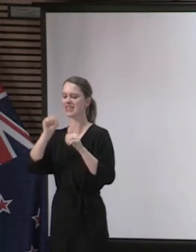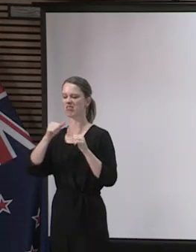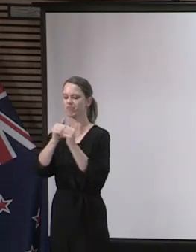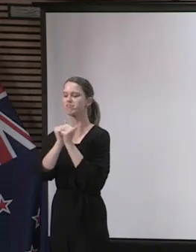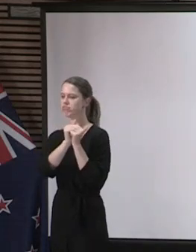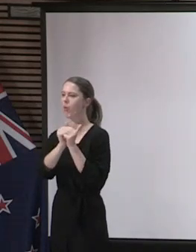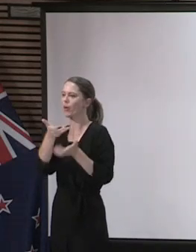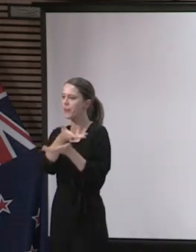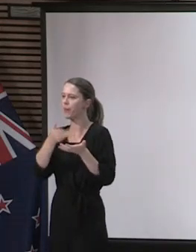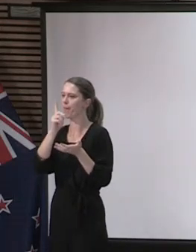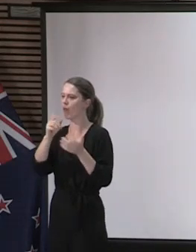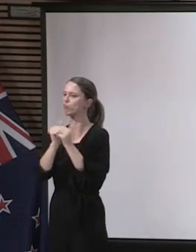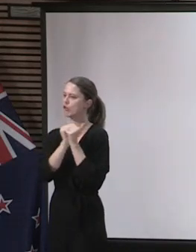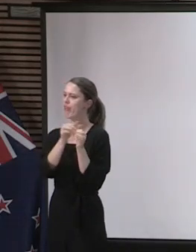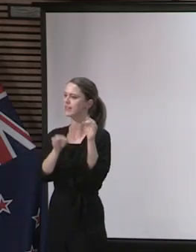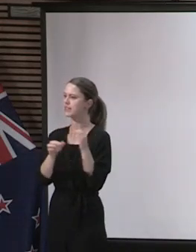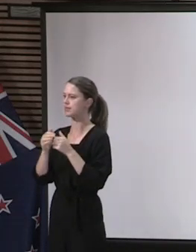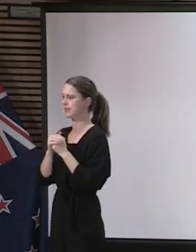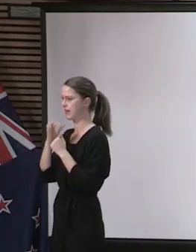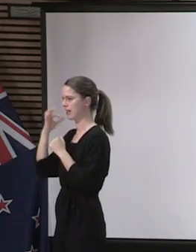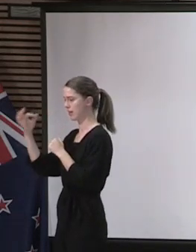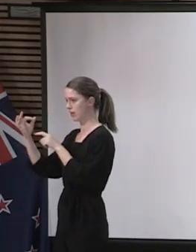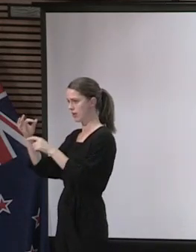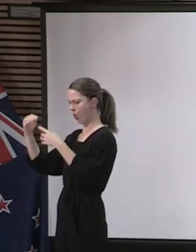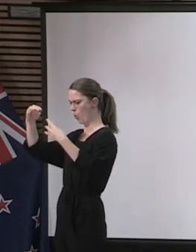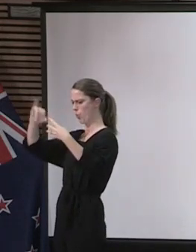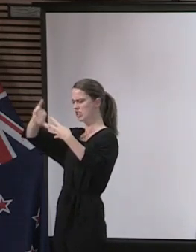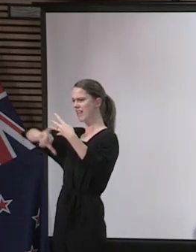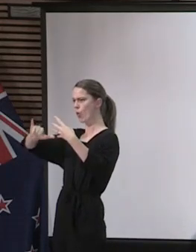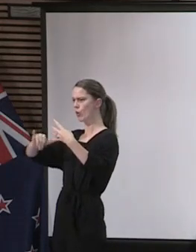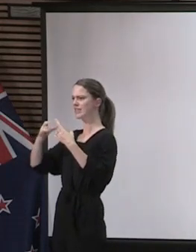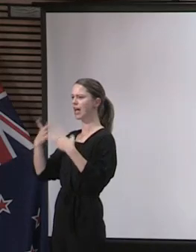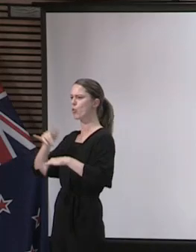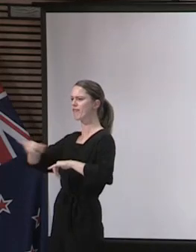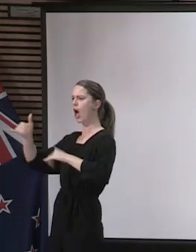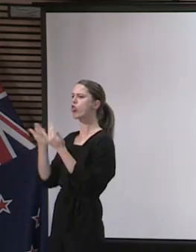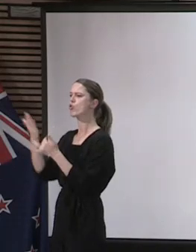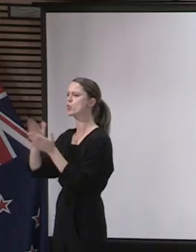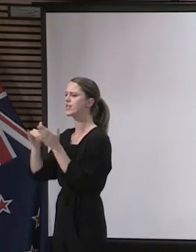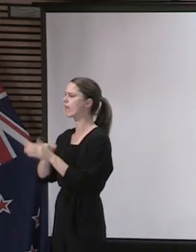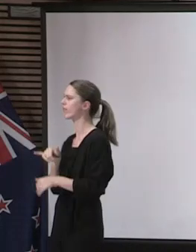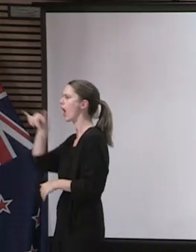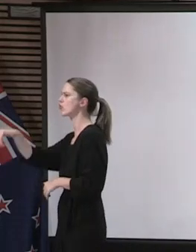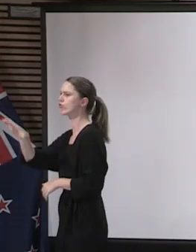There was consensus. There was a range of views shared but consensus around this decision.